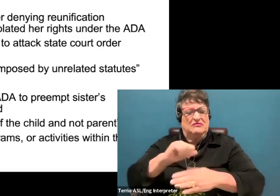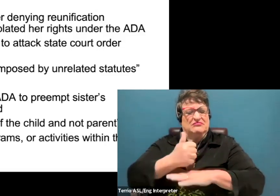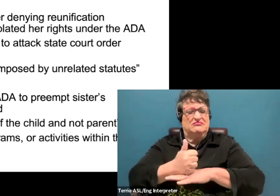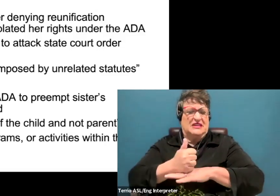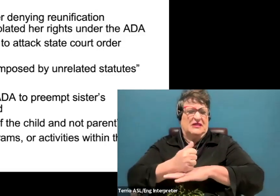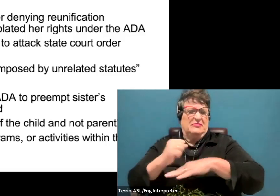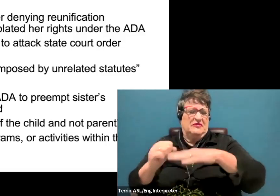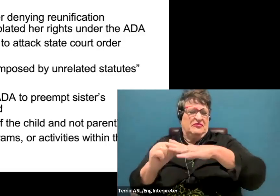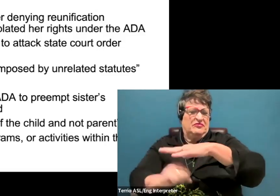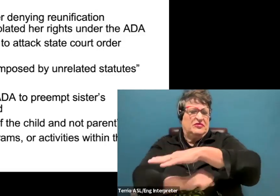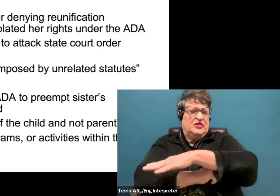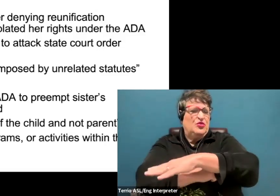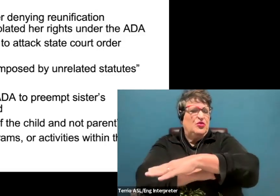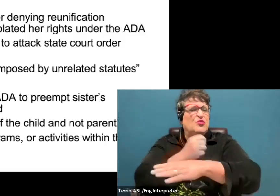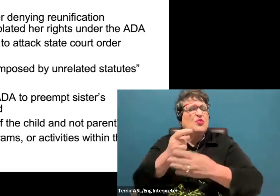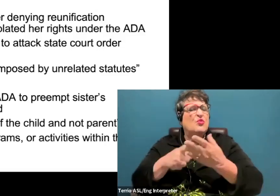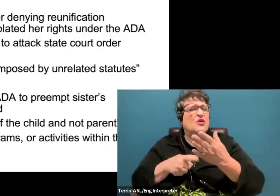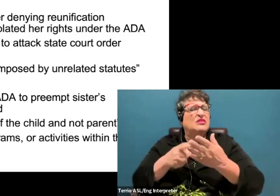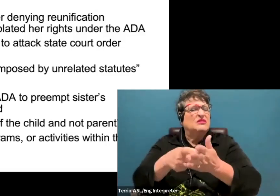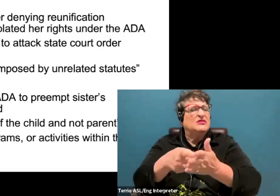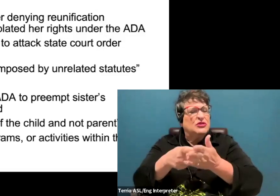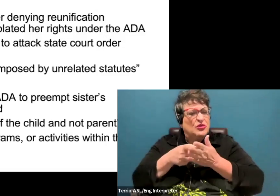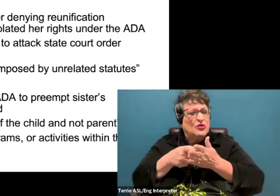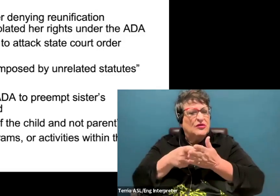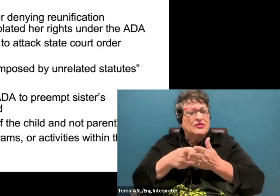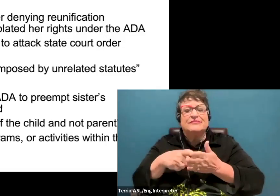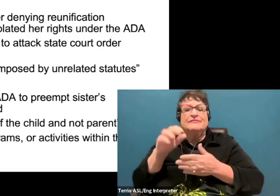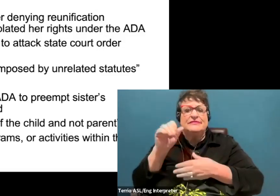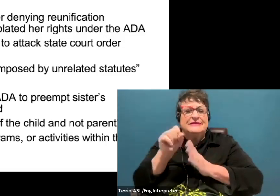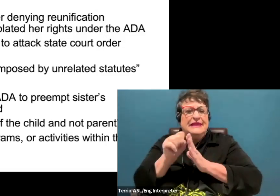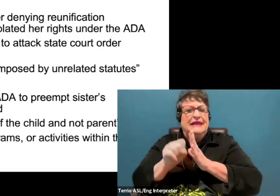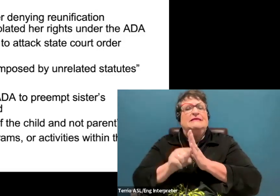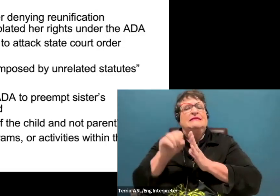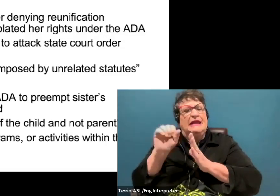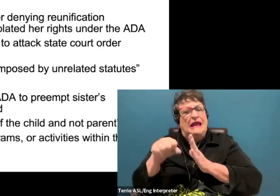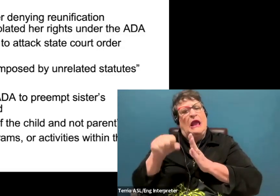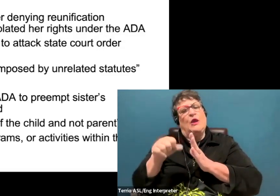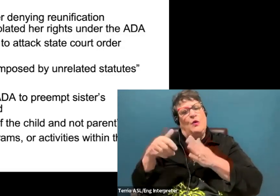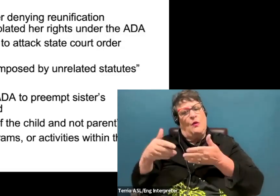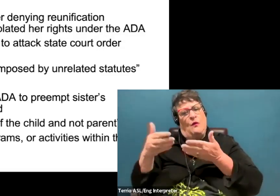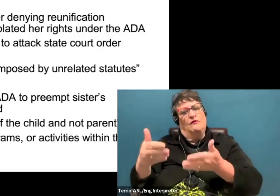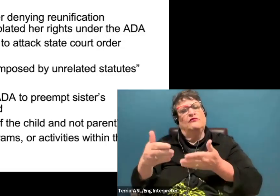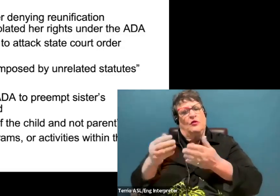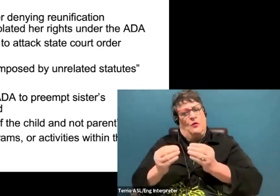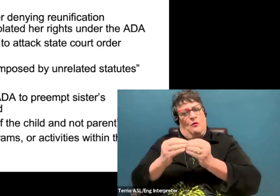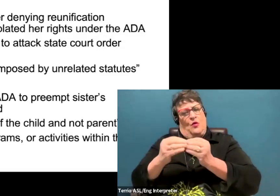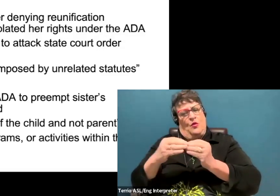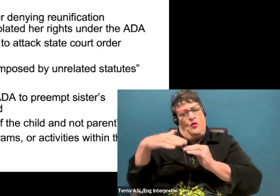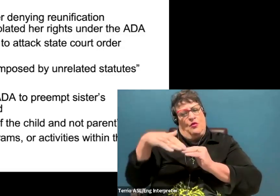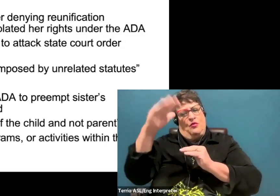and states can always offer more, right? But when you look at how the case law, at least in California and some of